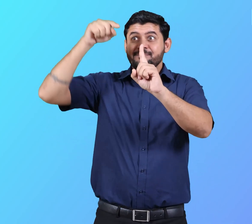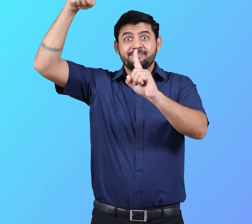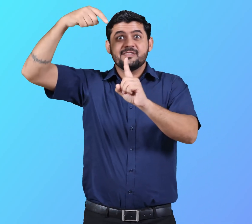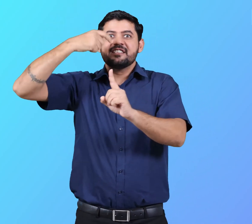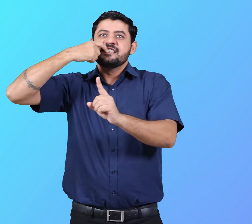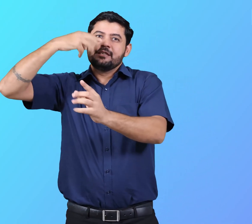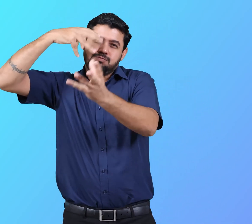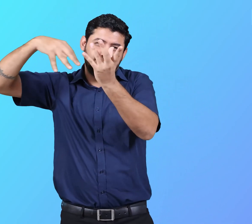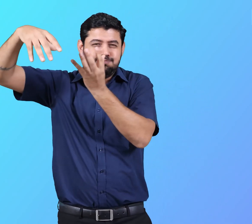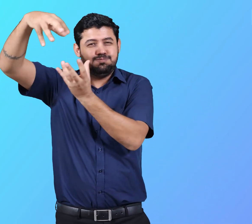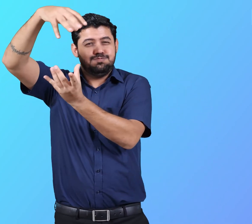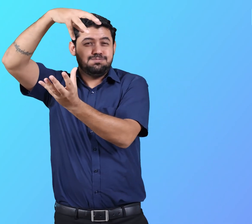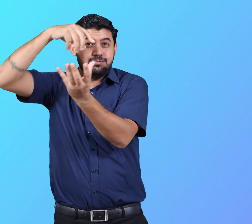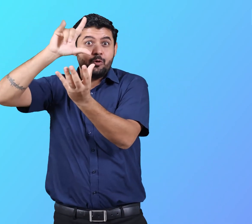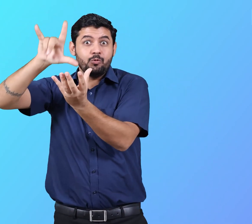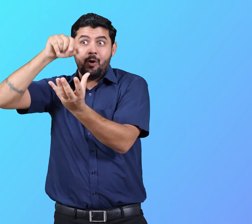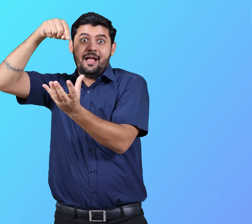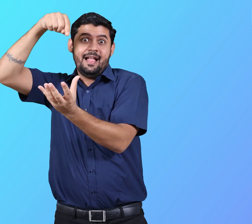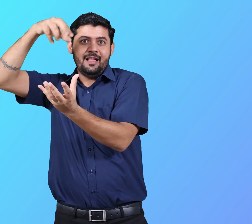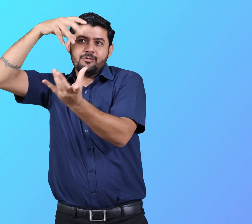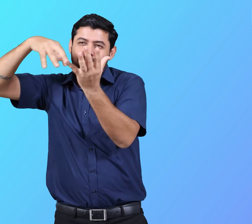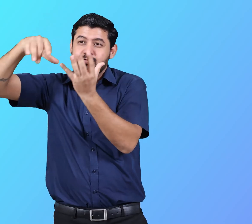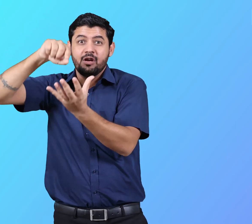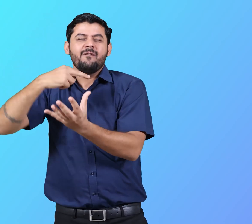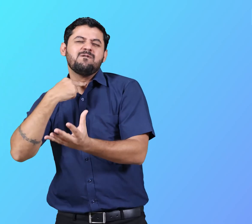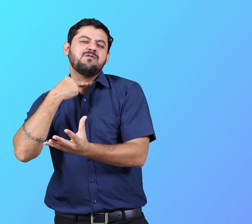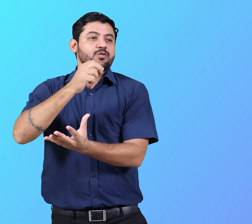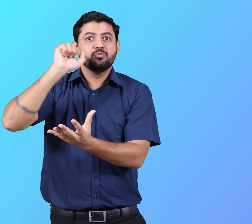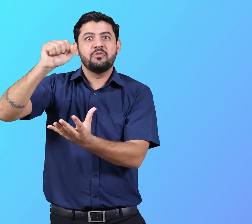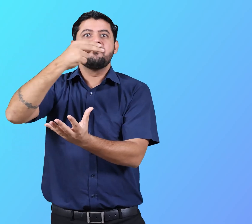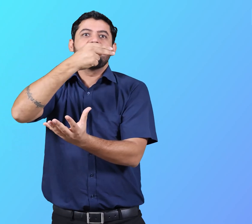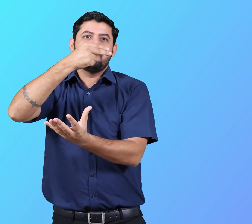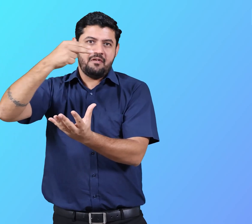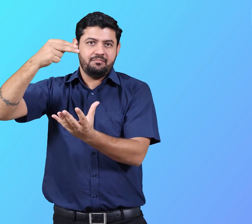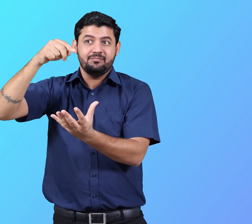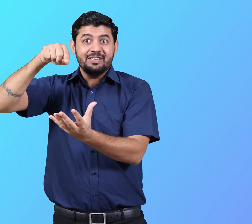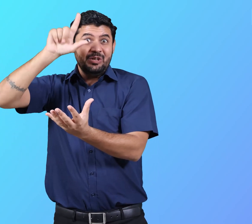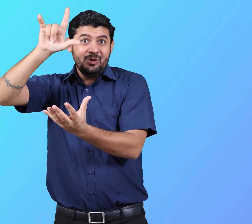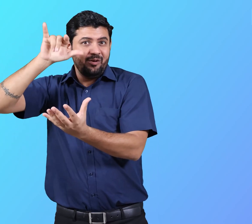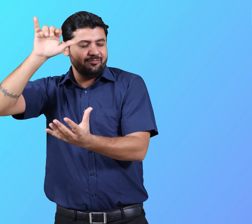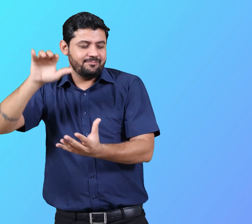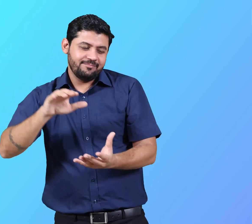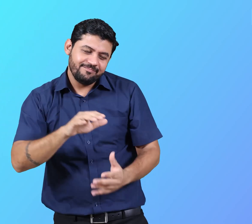Then the LORD came down to him in a cloud, stood there with Moses, and spoke his own name.